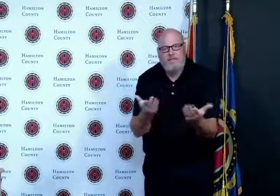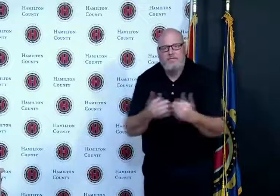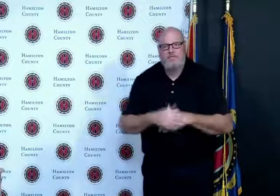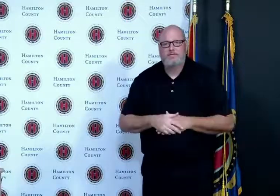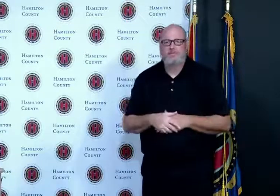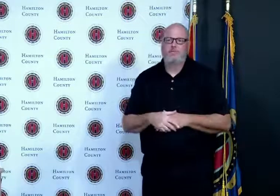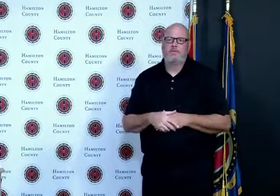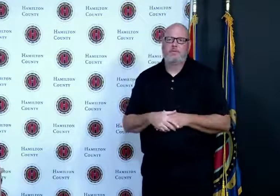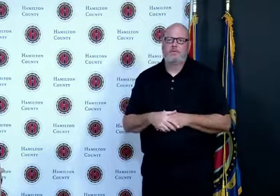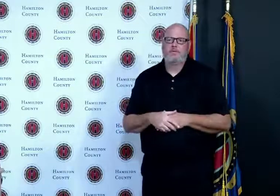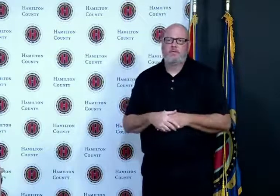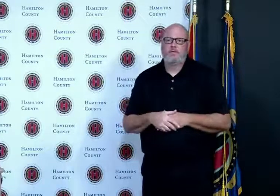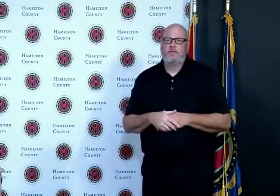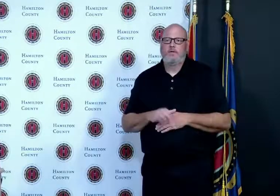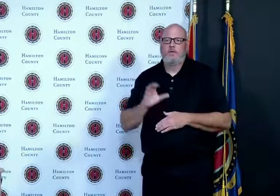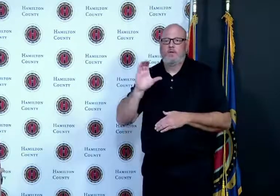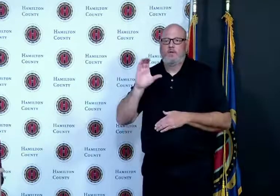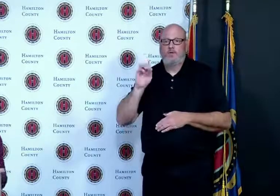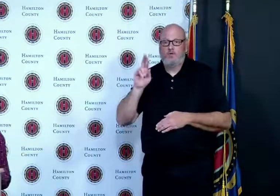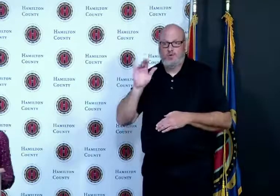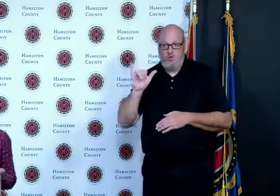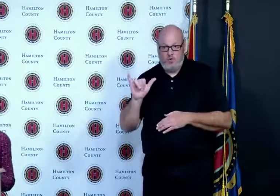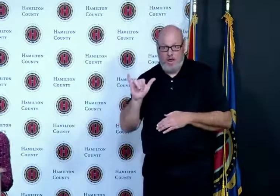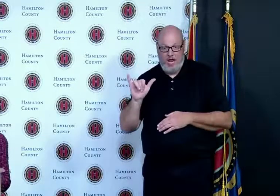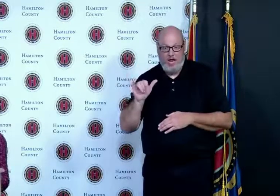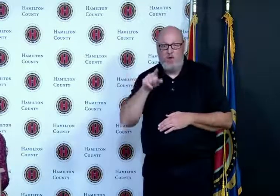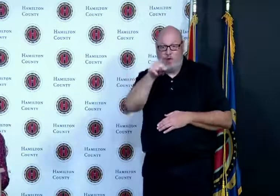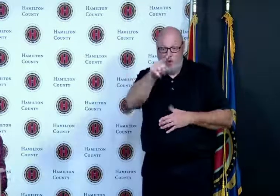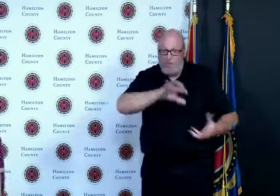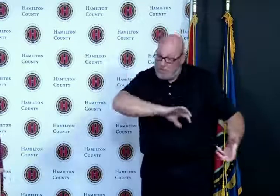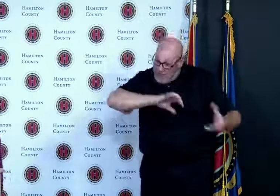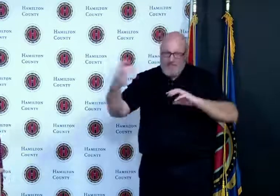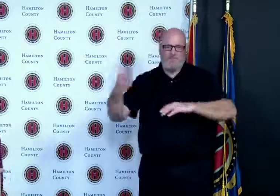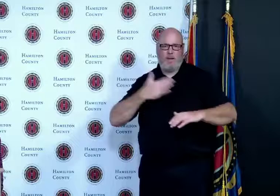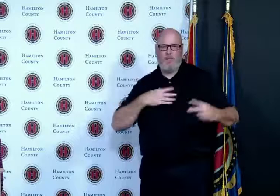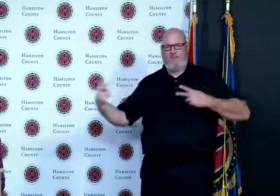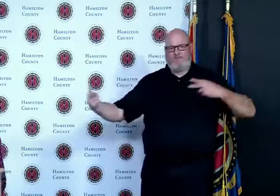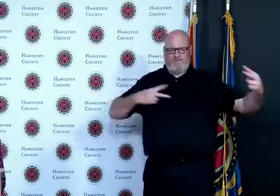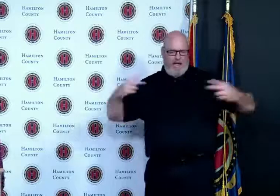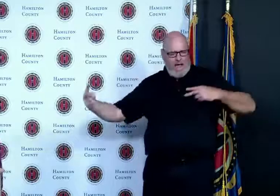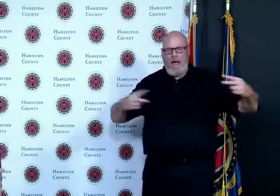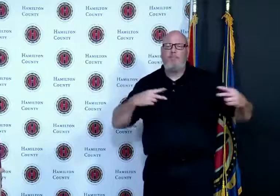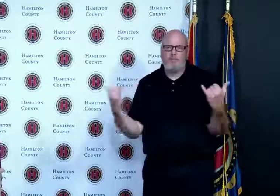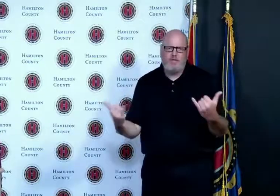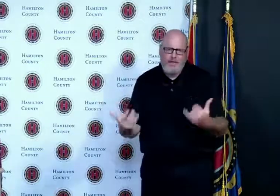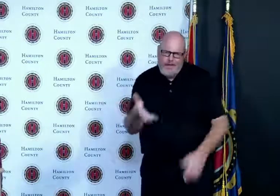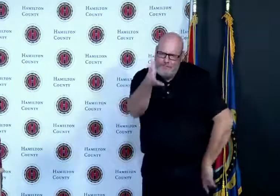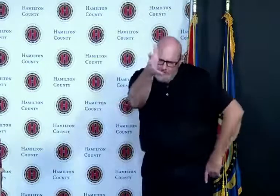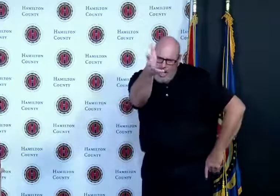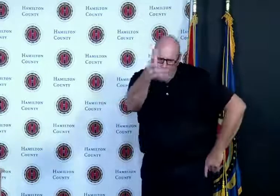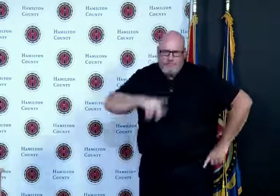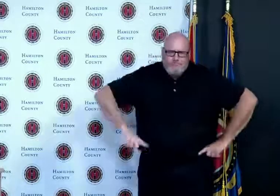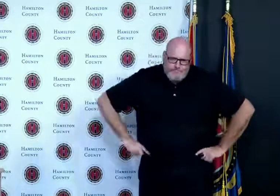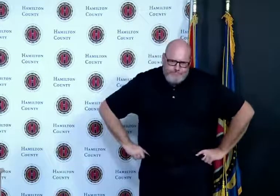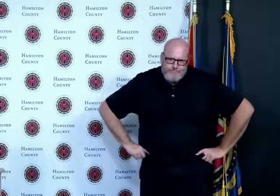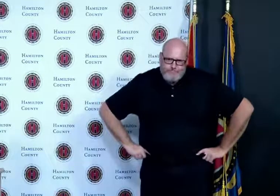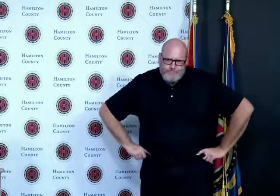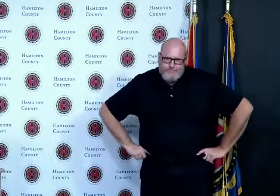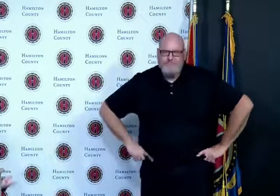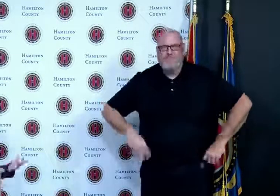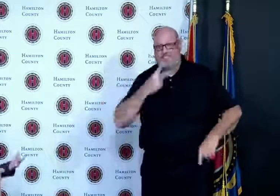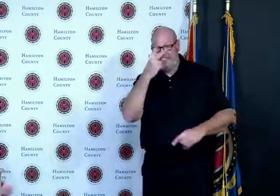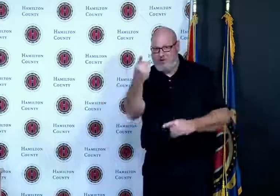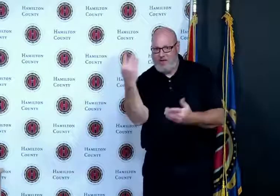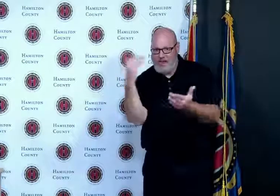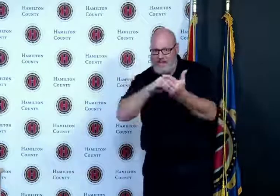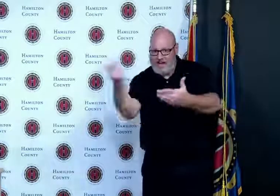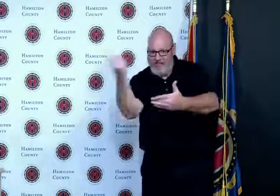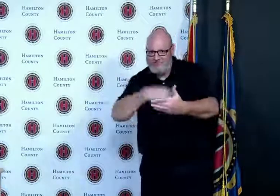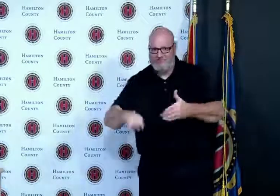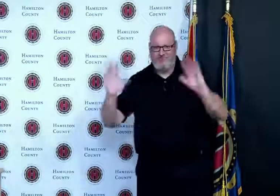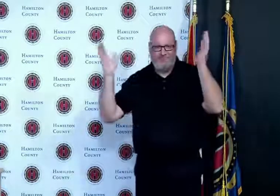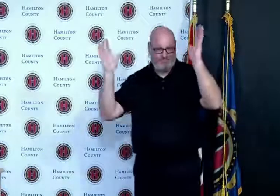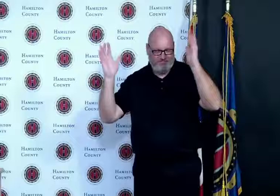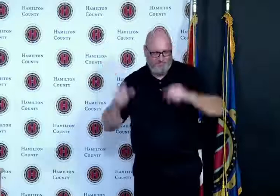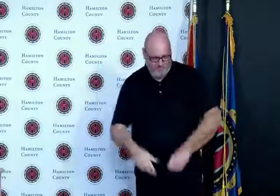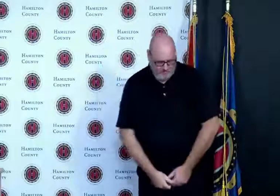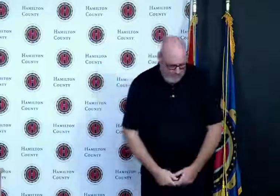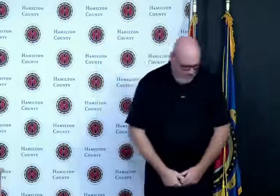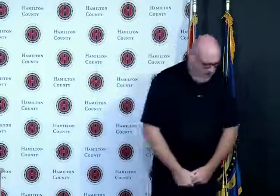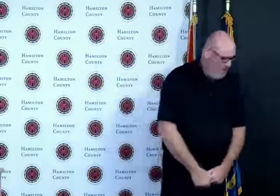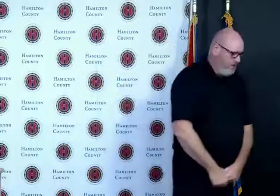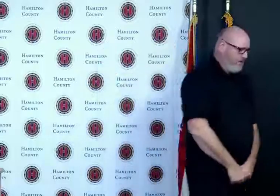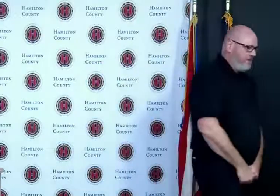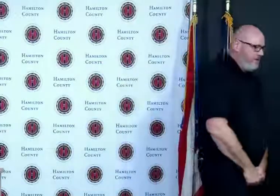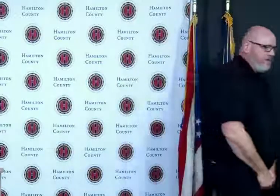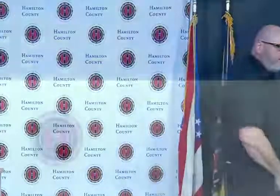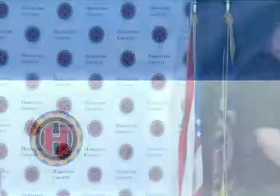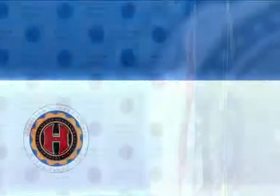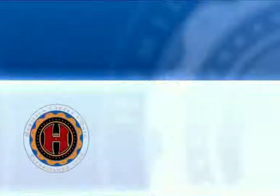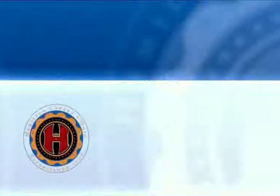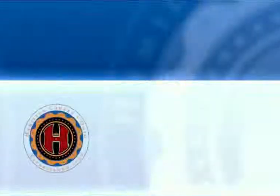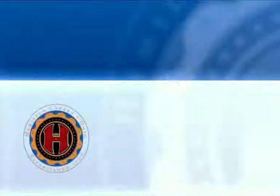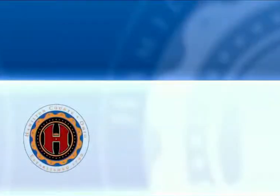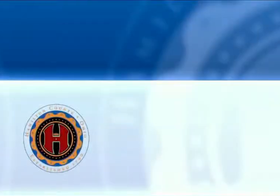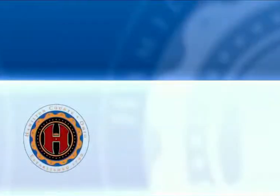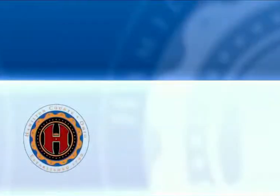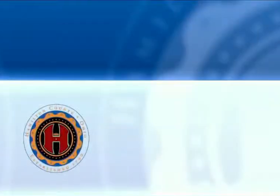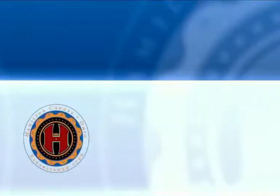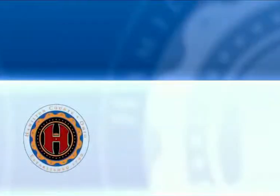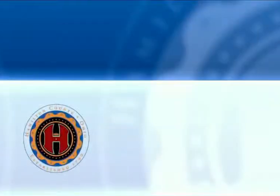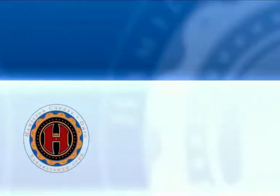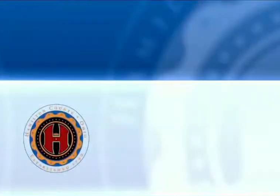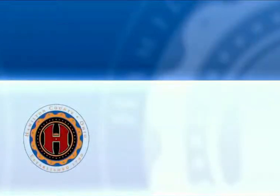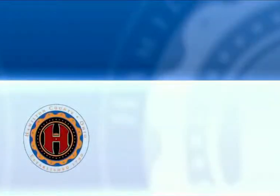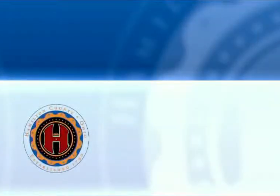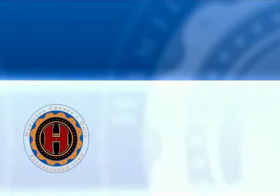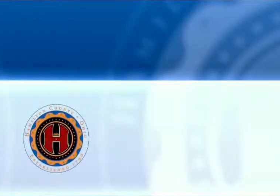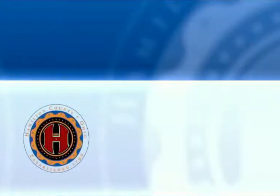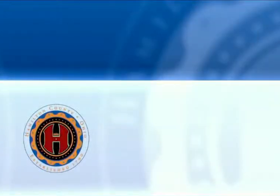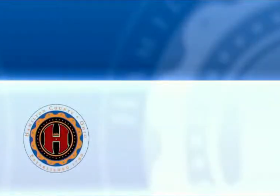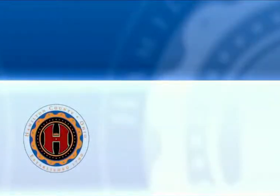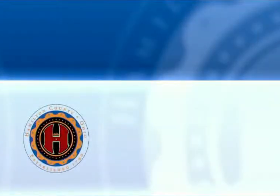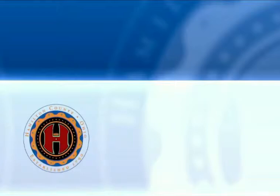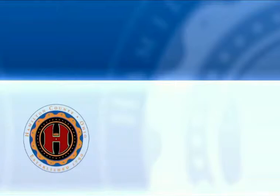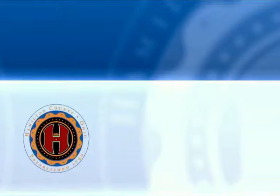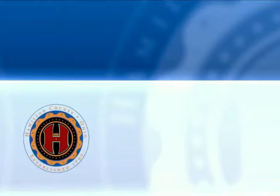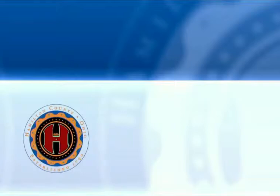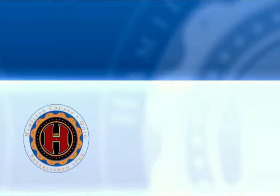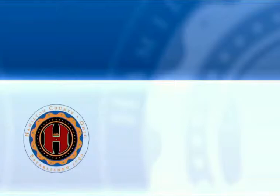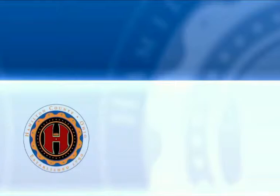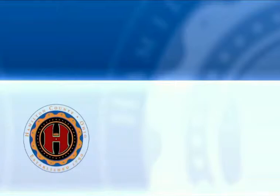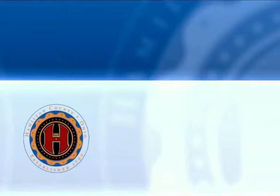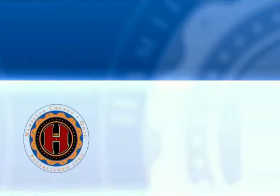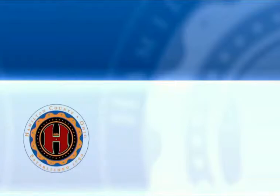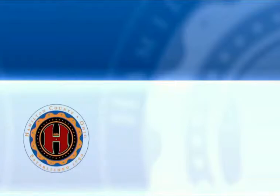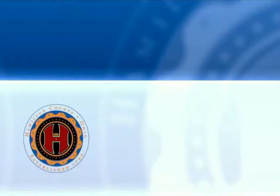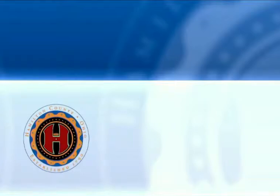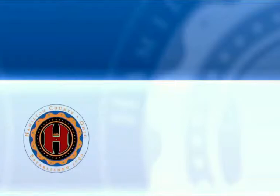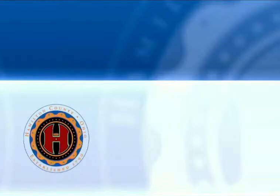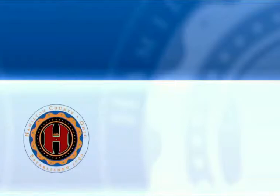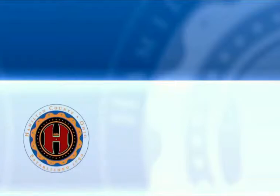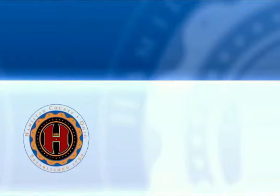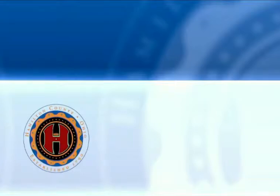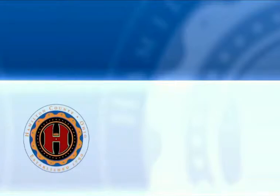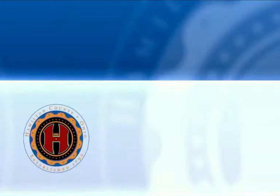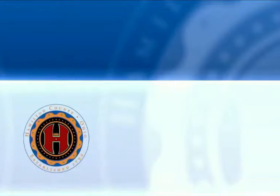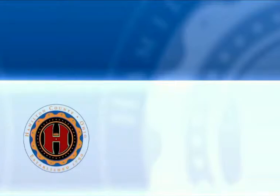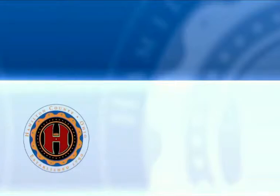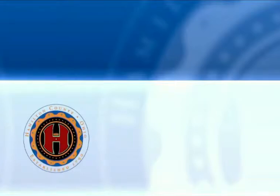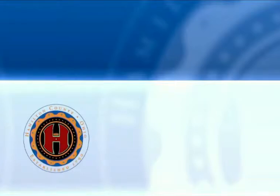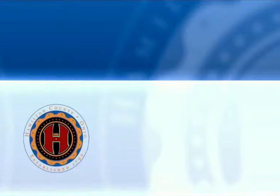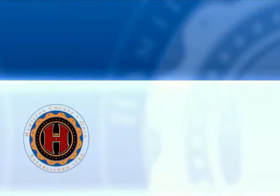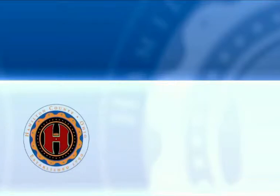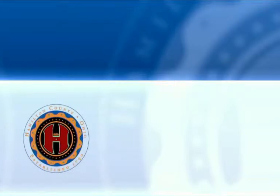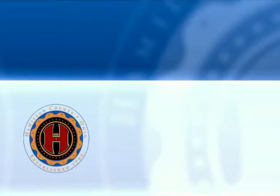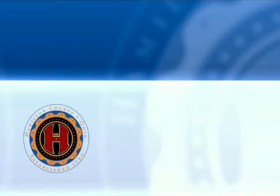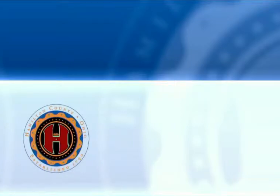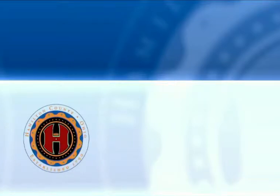but I'm gonna thank everybody one more time for being on and we will be back thank you